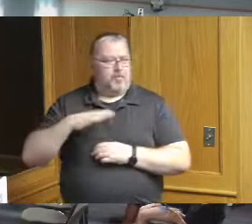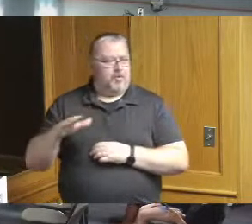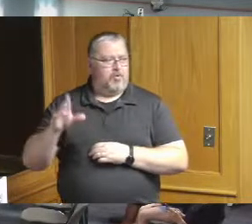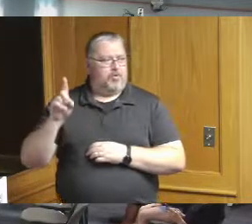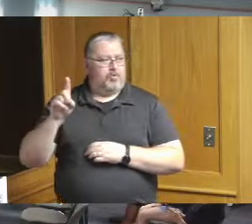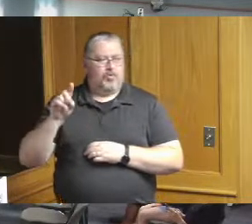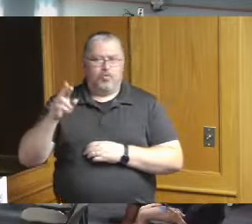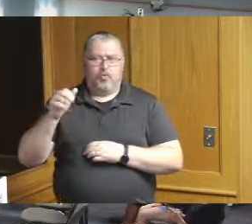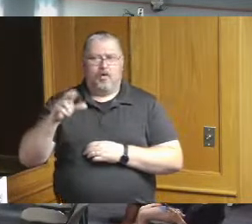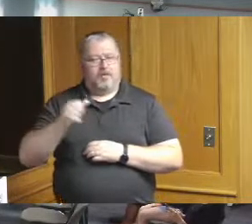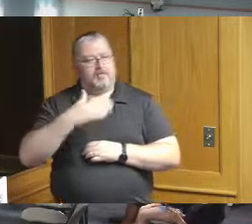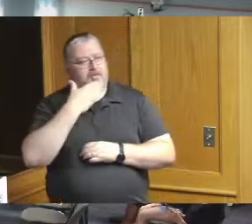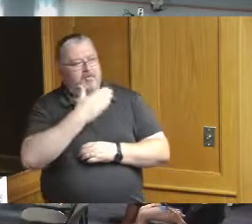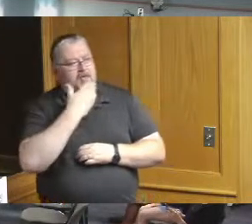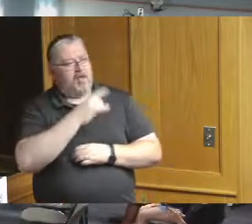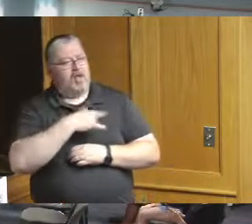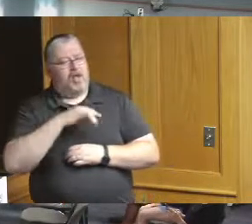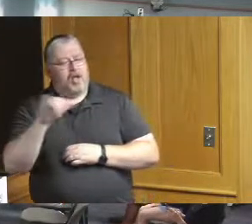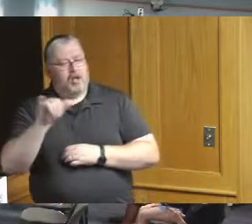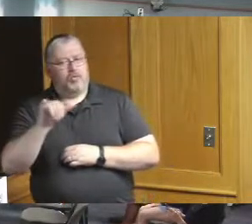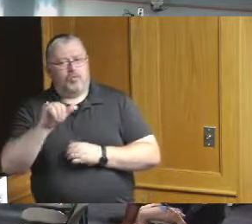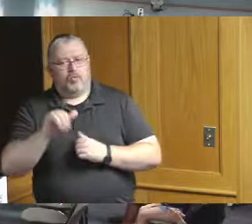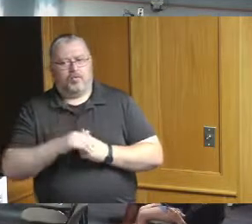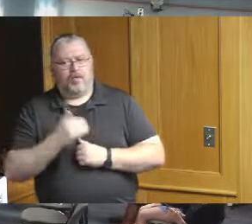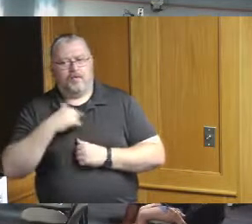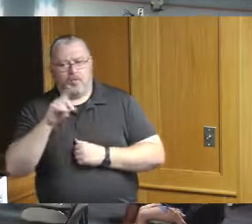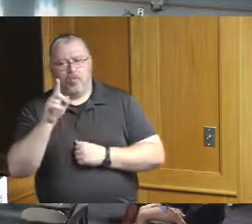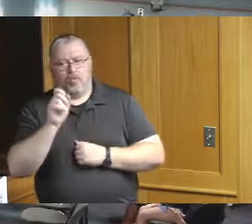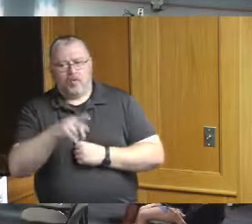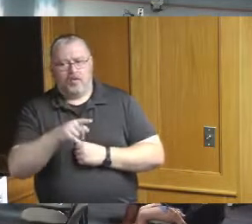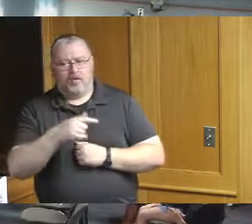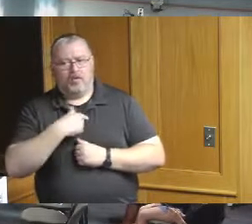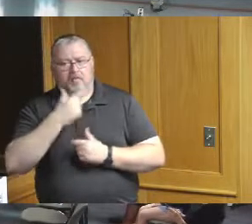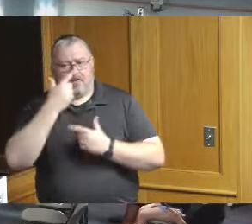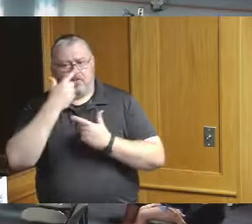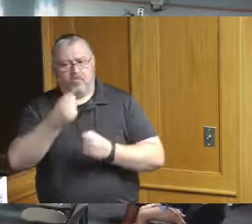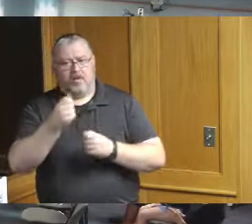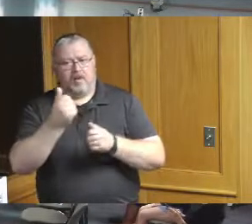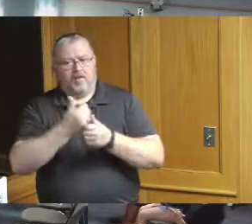you and i too you know we have questions I'm interested in everybody else's questions as well